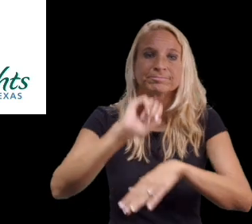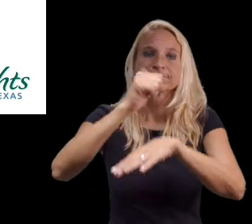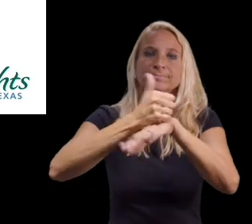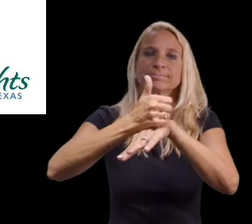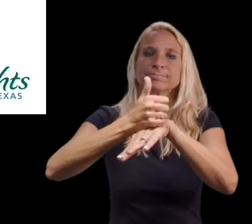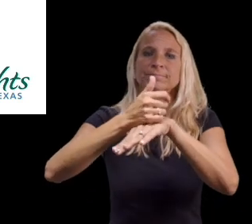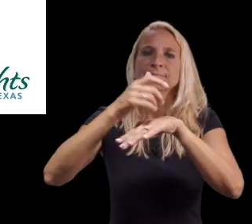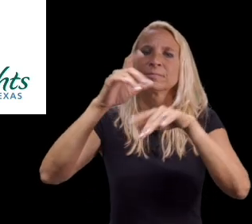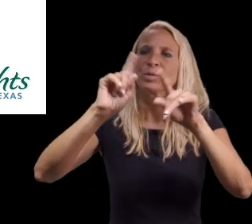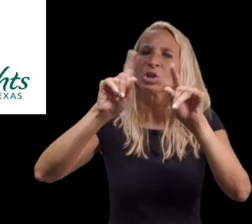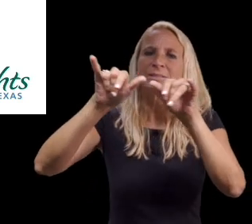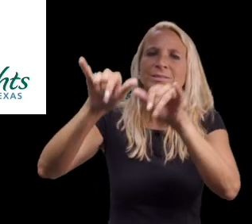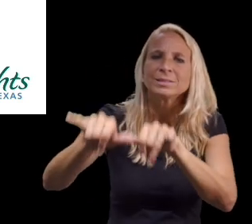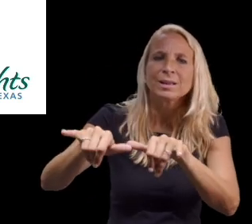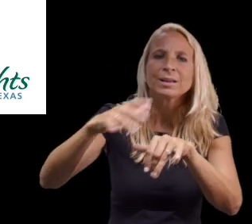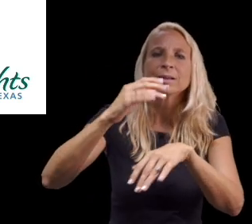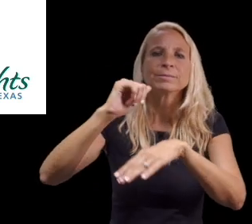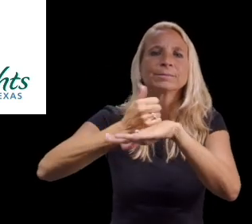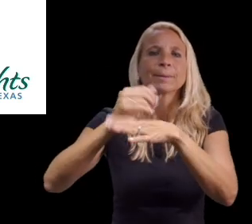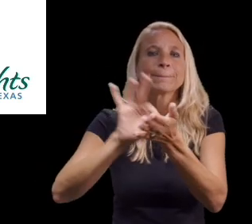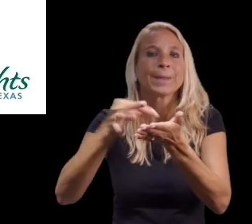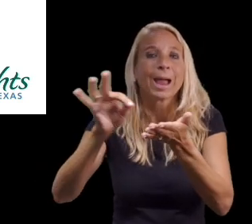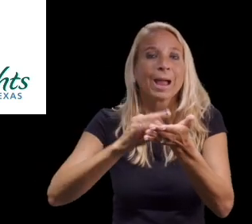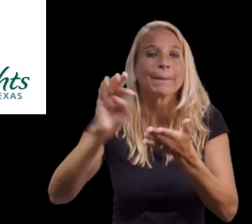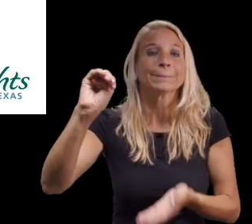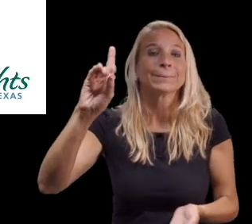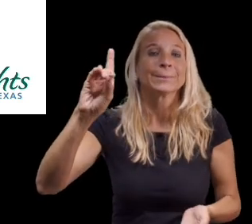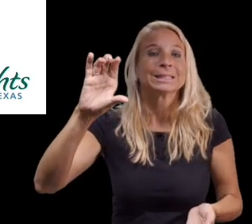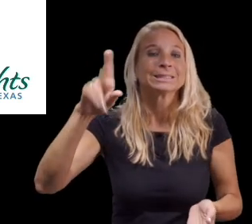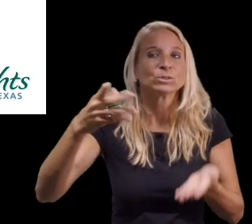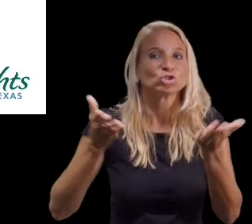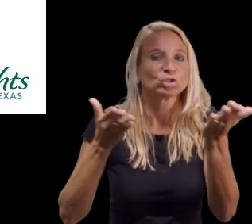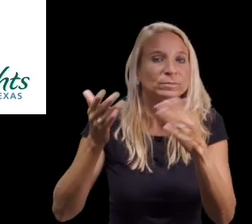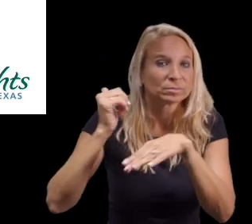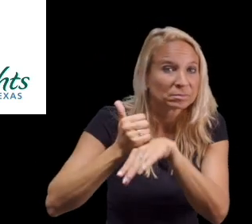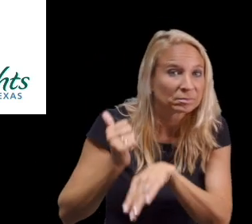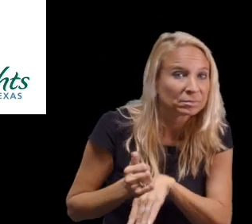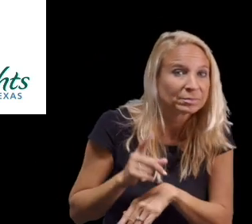sets up the stay and establishes Medicaid and MDCP services.